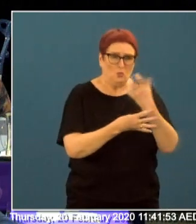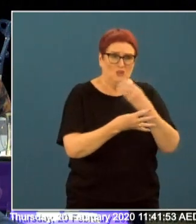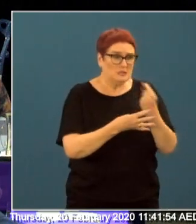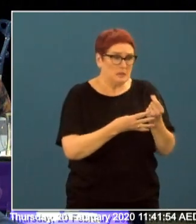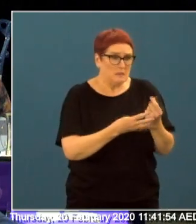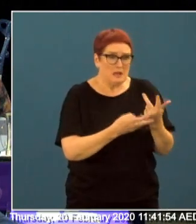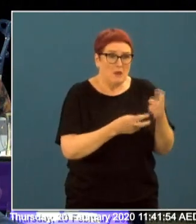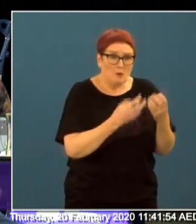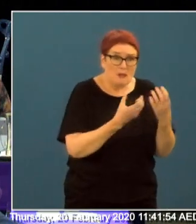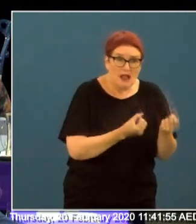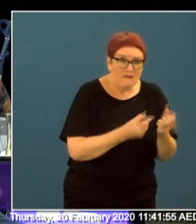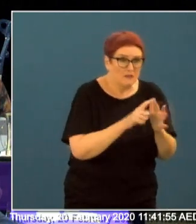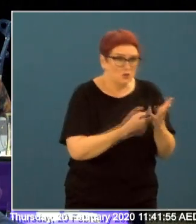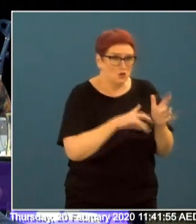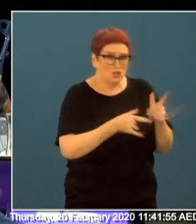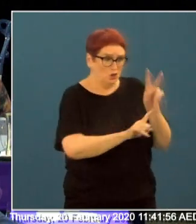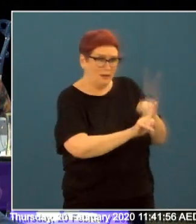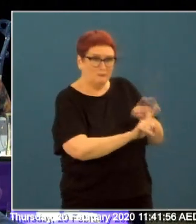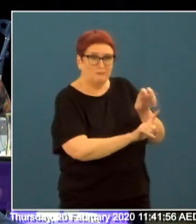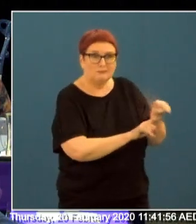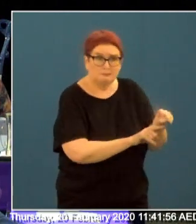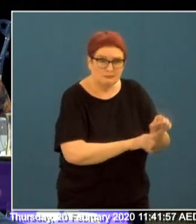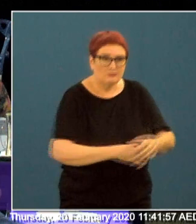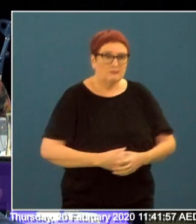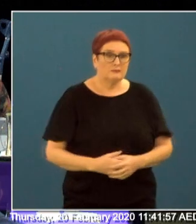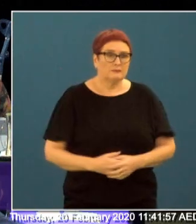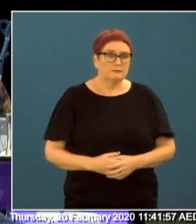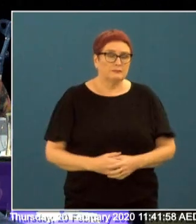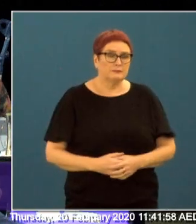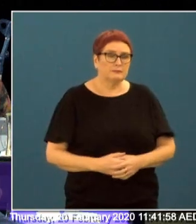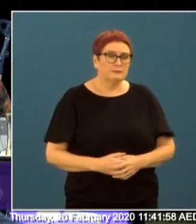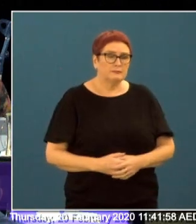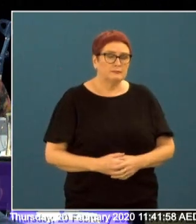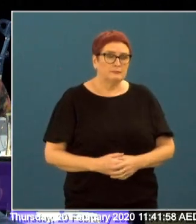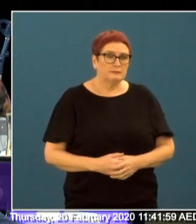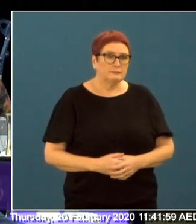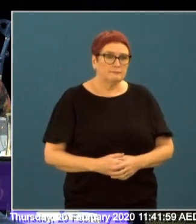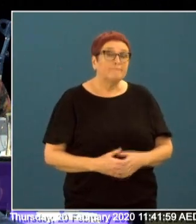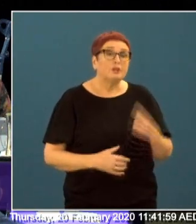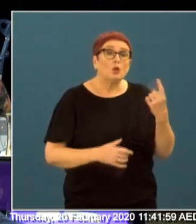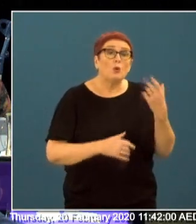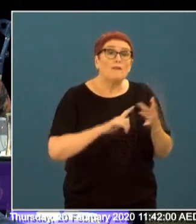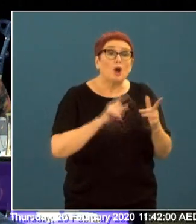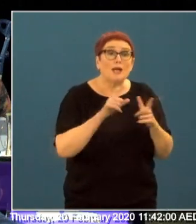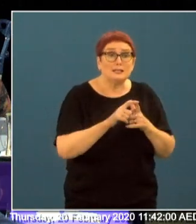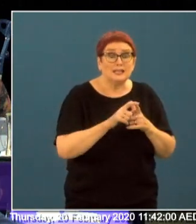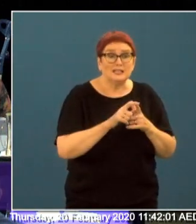from that sort of material is that the increased death rates, and that is to say lower life expectancy, is attributable, in part,